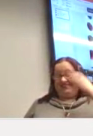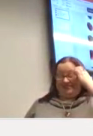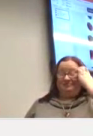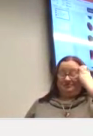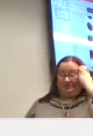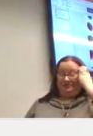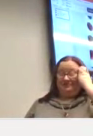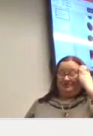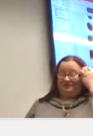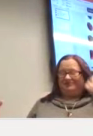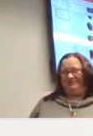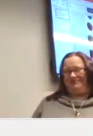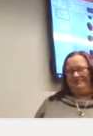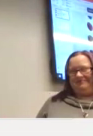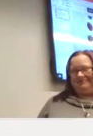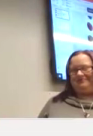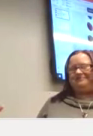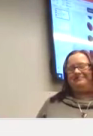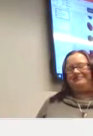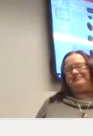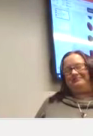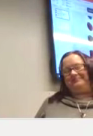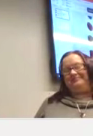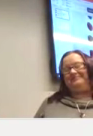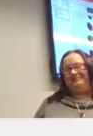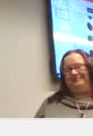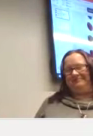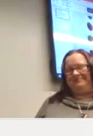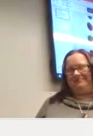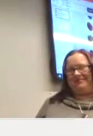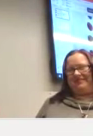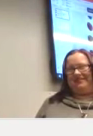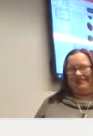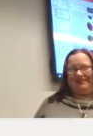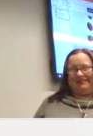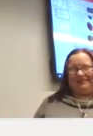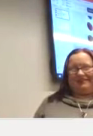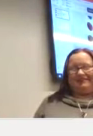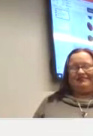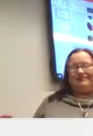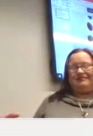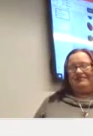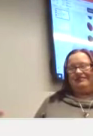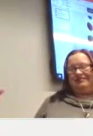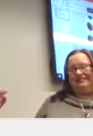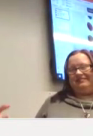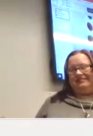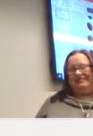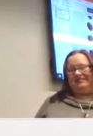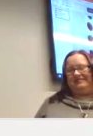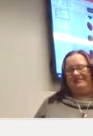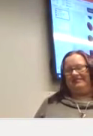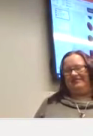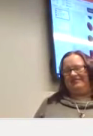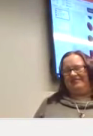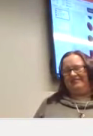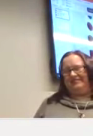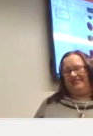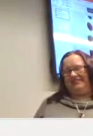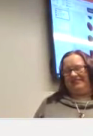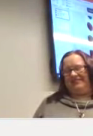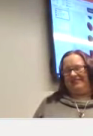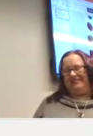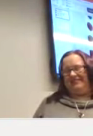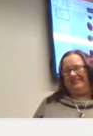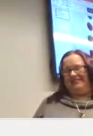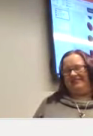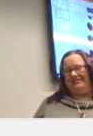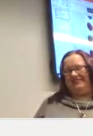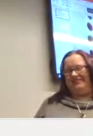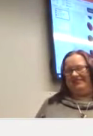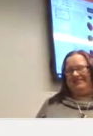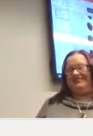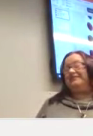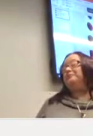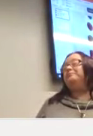And when I say game design as it happens, frequently when you're designing a game things are going to break.